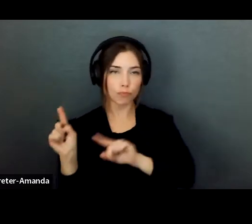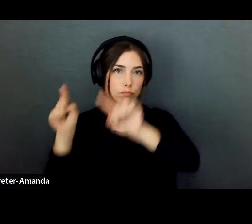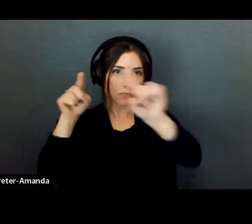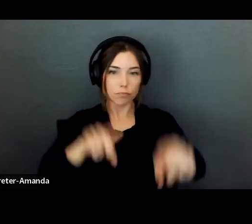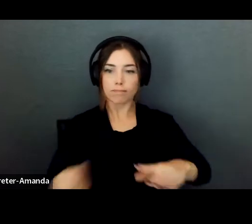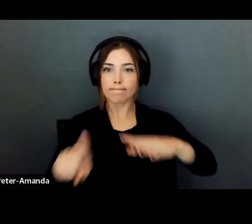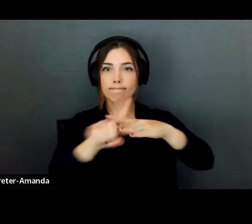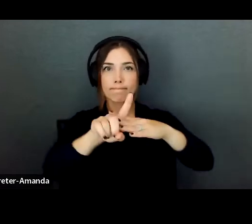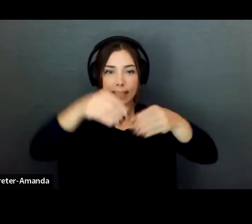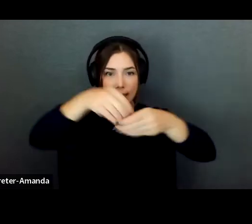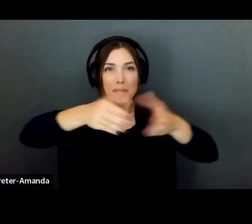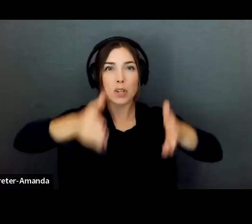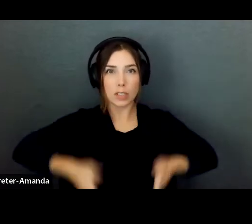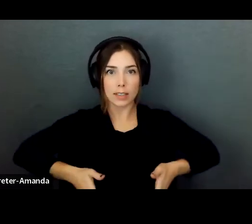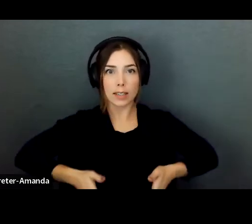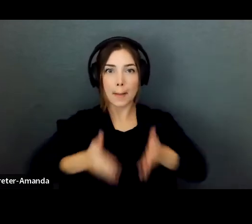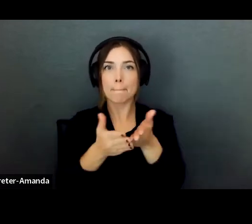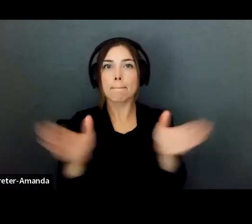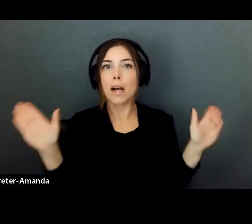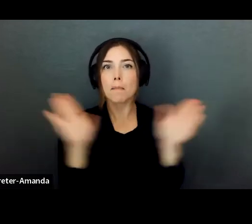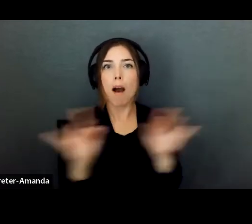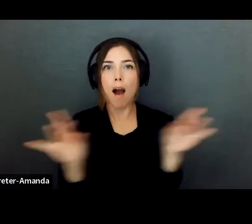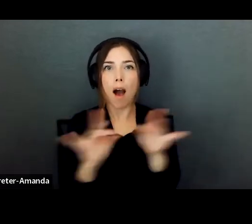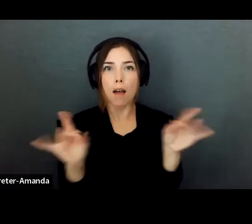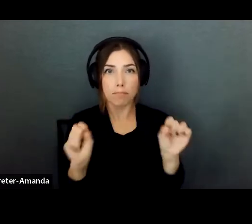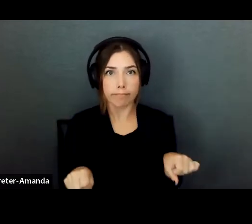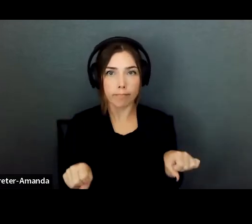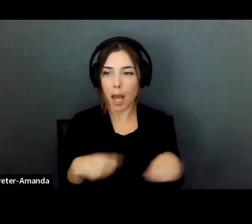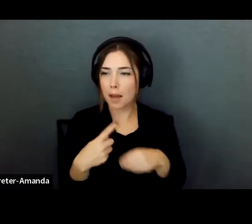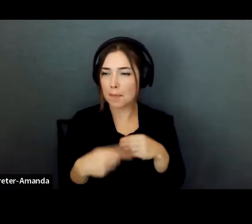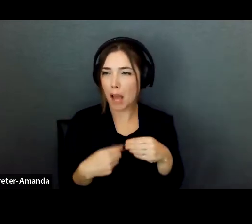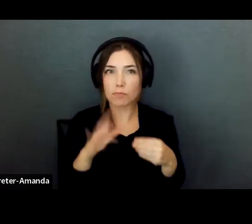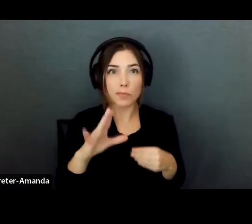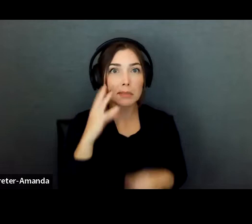That can just comments on your experience or something in particular you're concerned